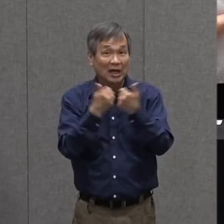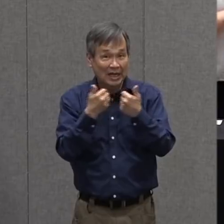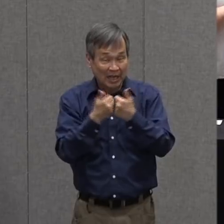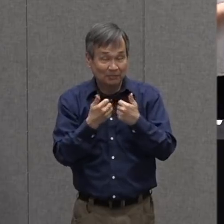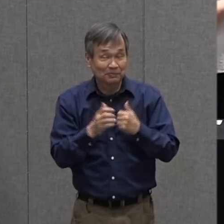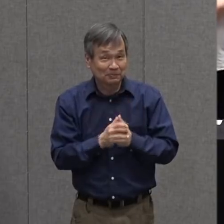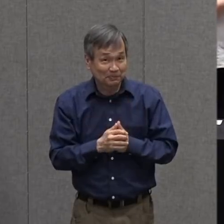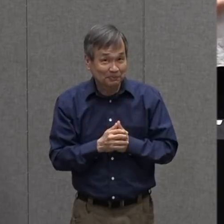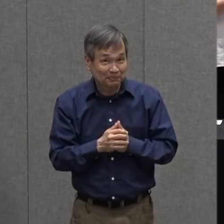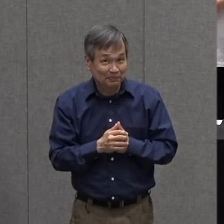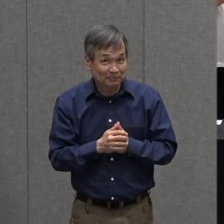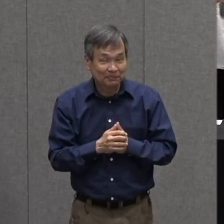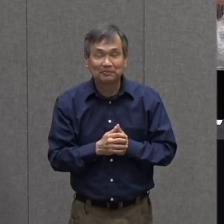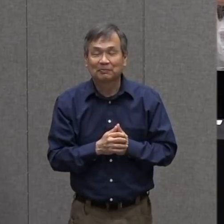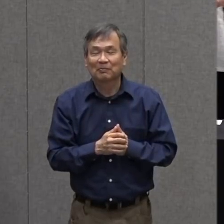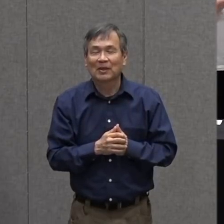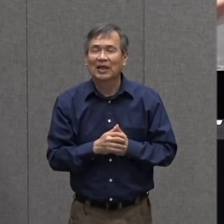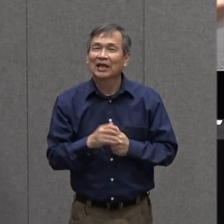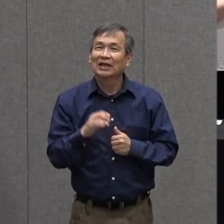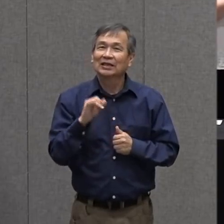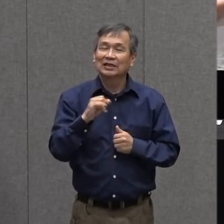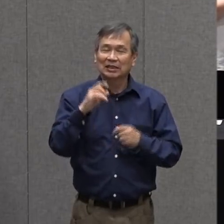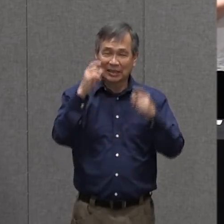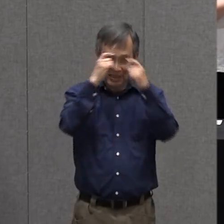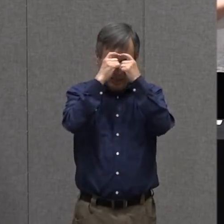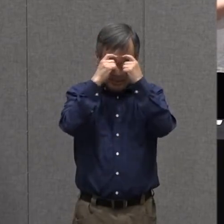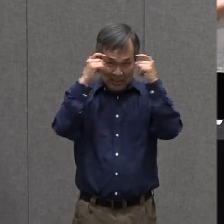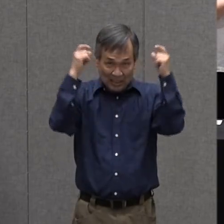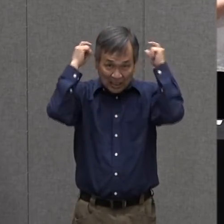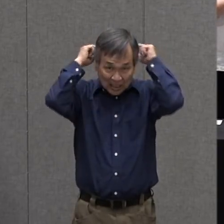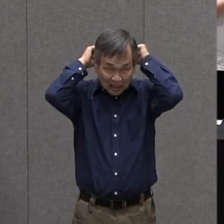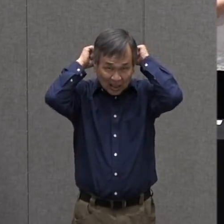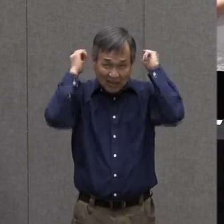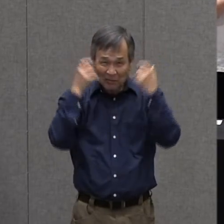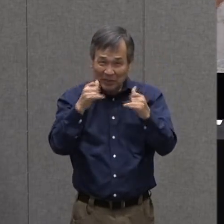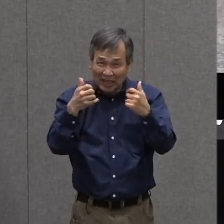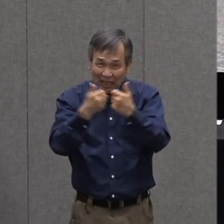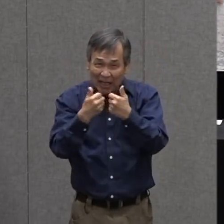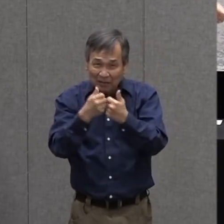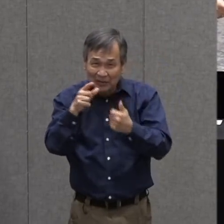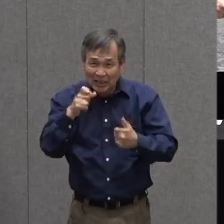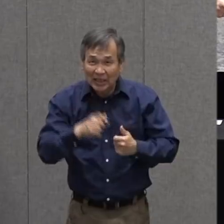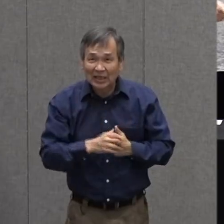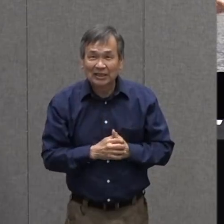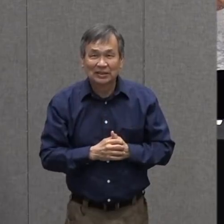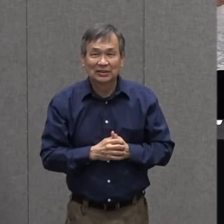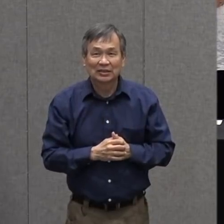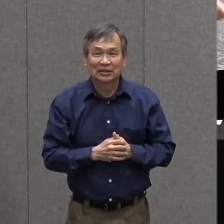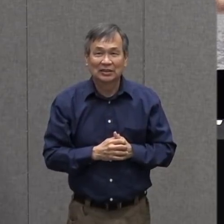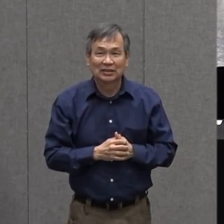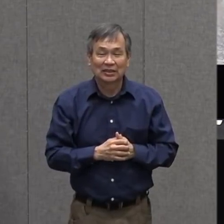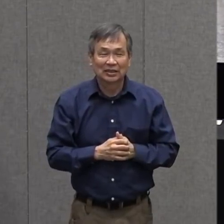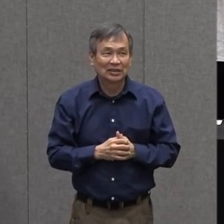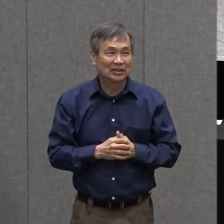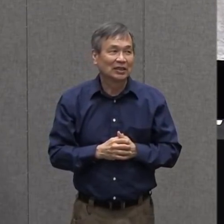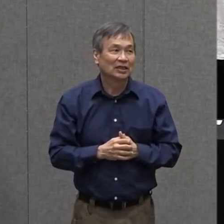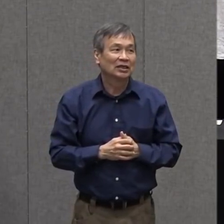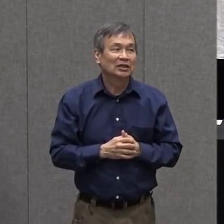is it's kind of like headbands. Have you ever played that game headbands? Well, it's where you have word